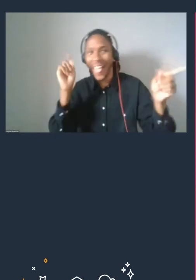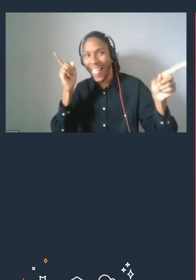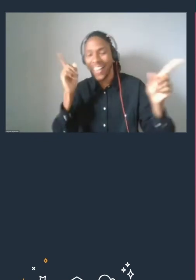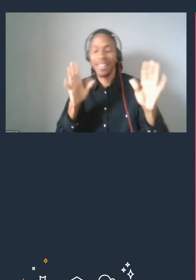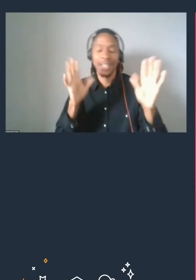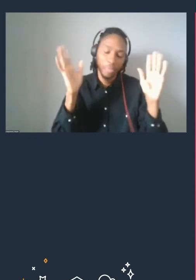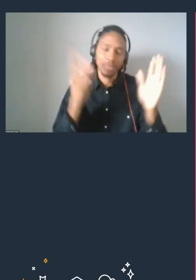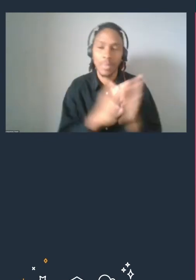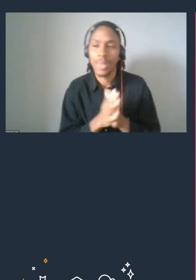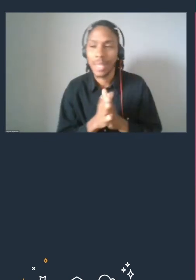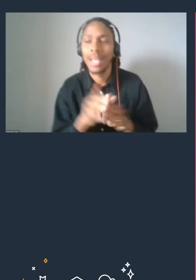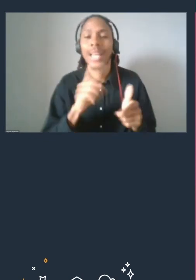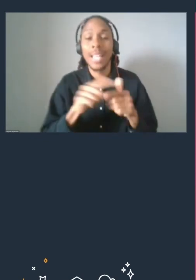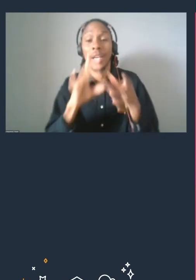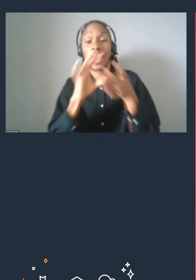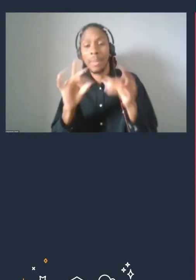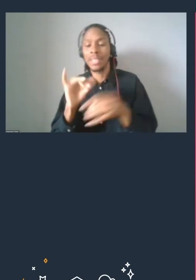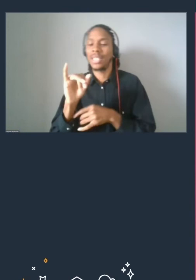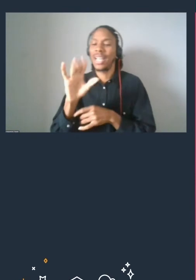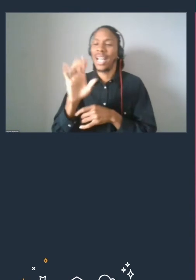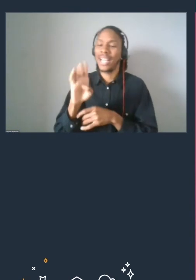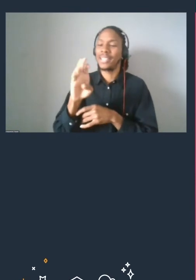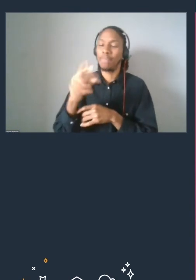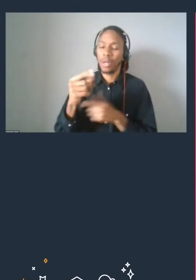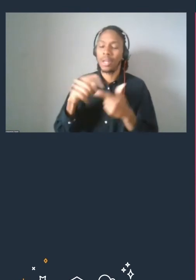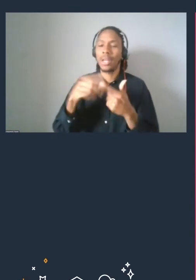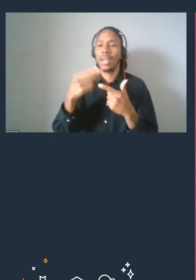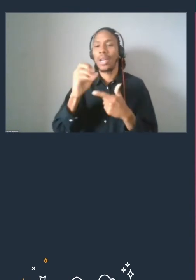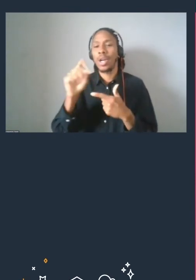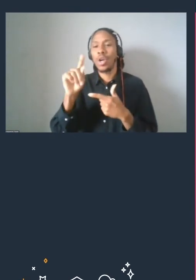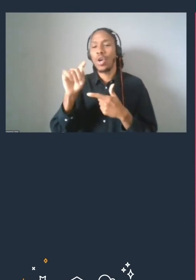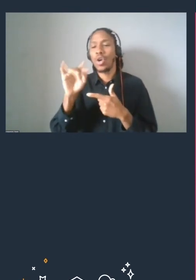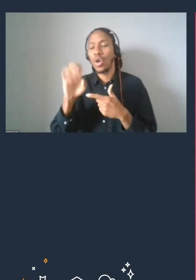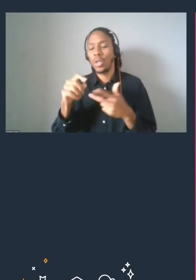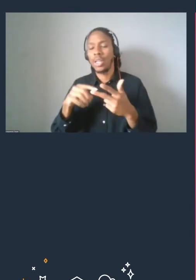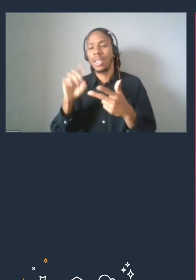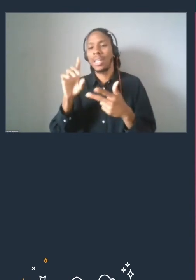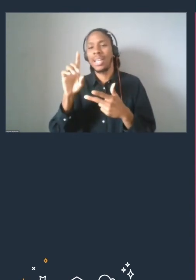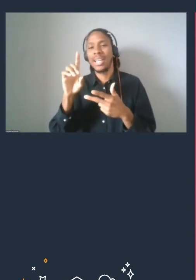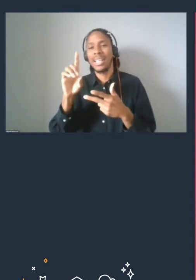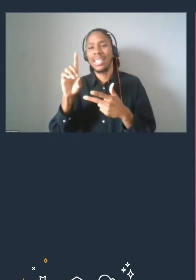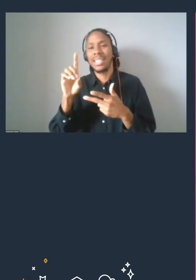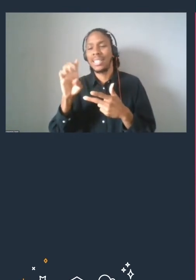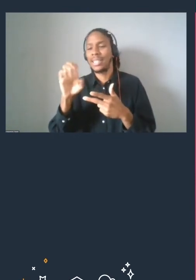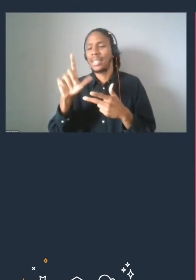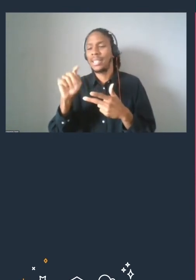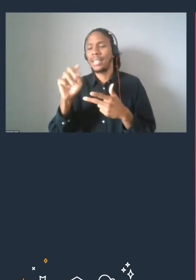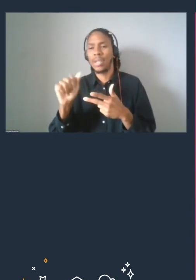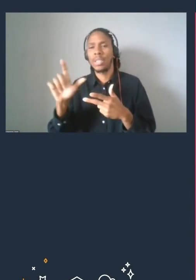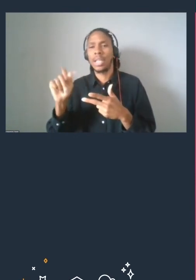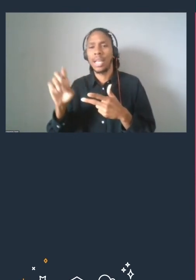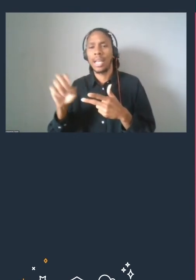And then you mentioned Iceberg, Hudi and Delta Lake. How do you work with those with S3?